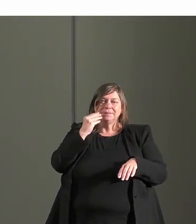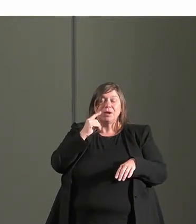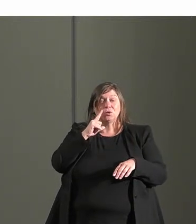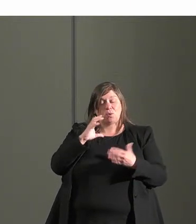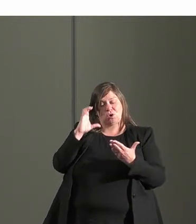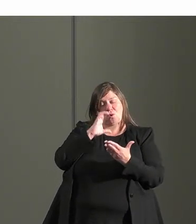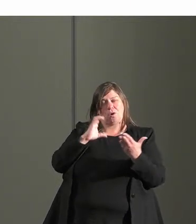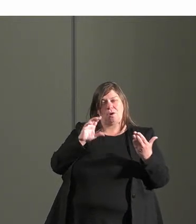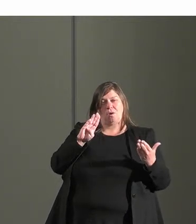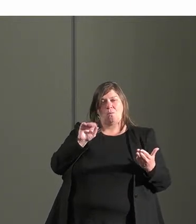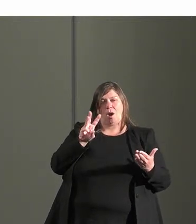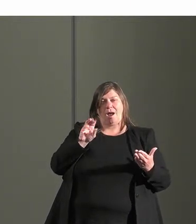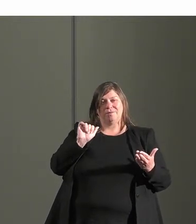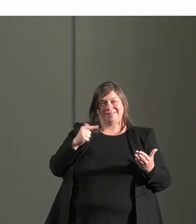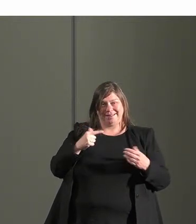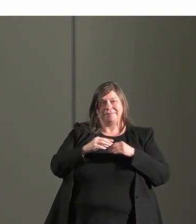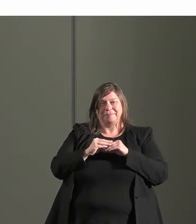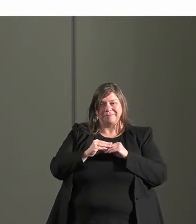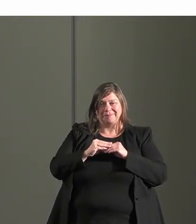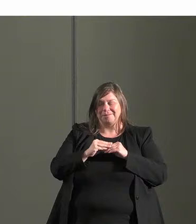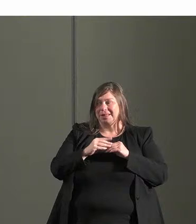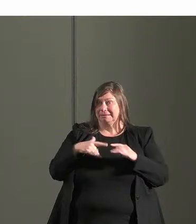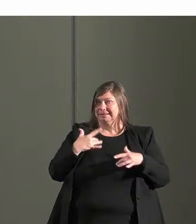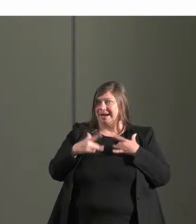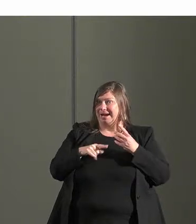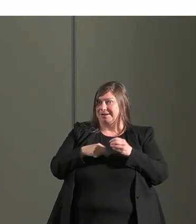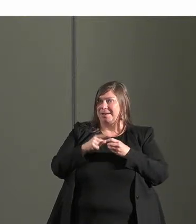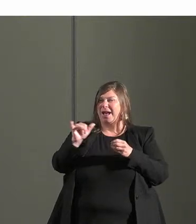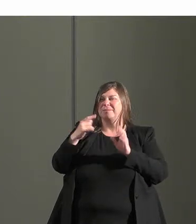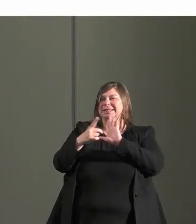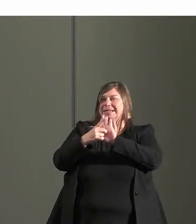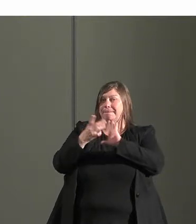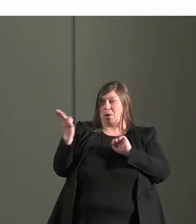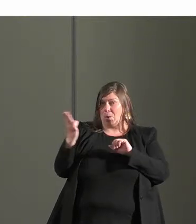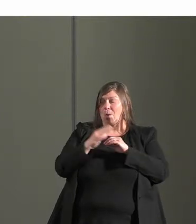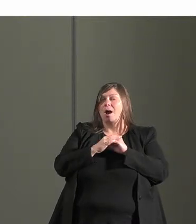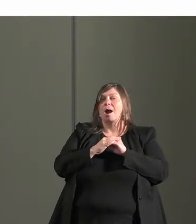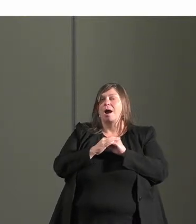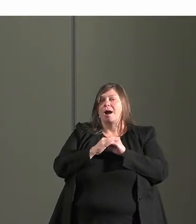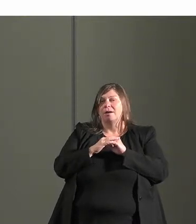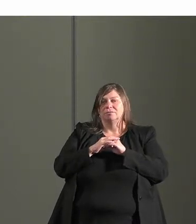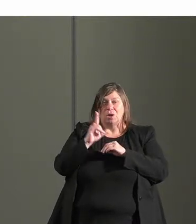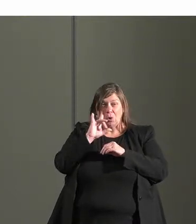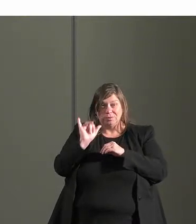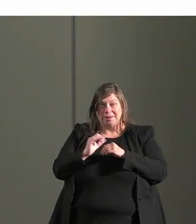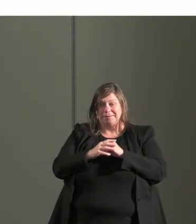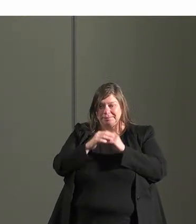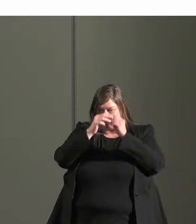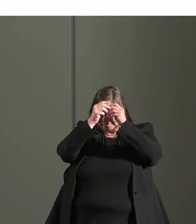experience. As you browse. So we are exciting about this.